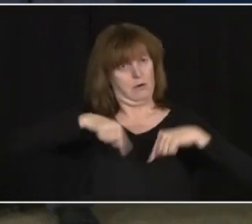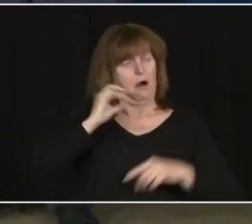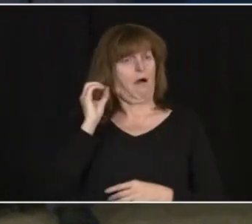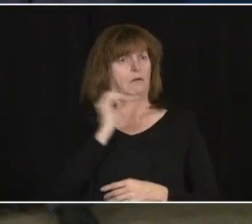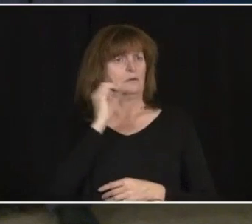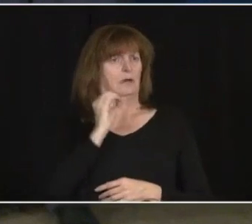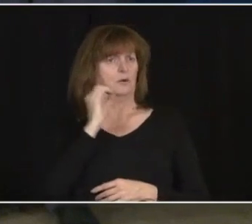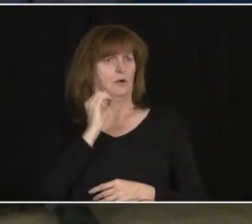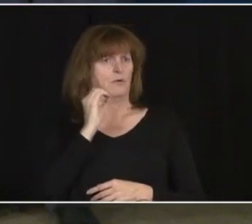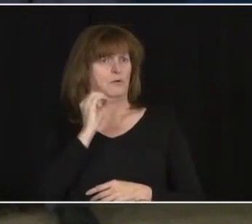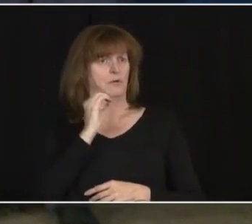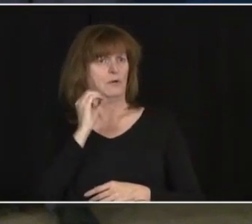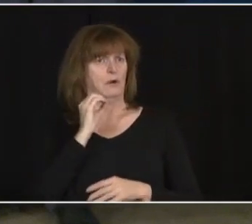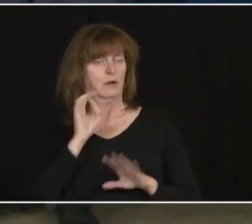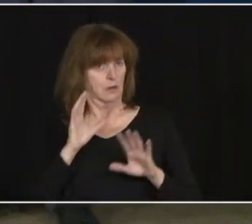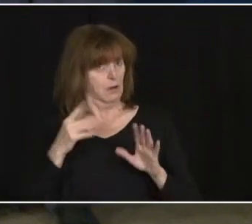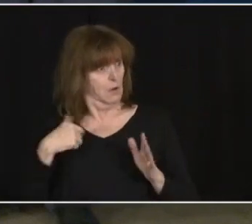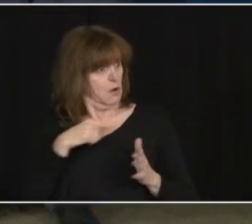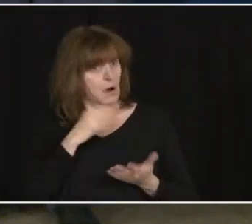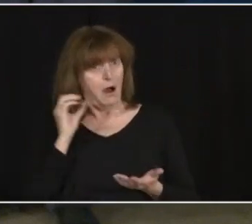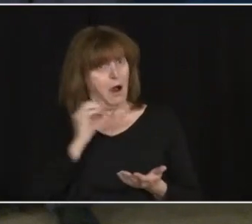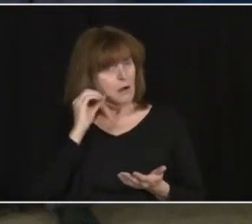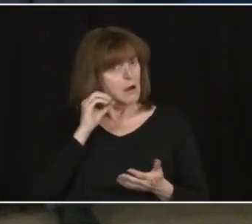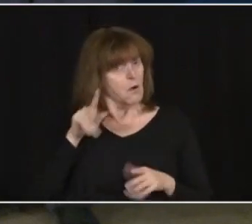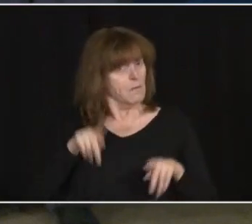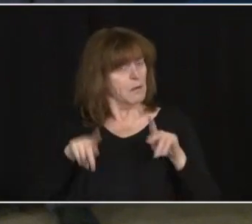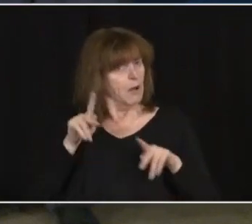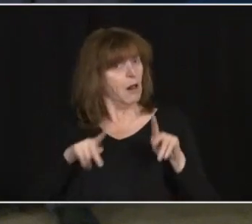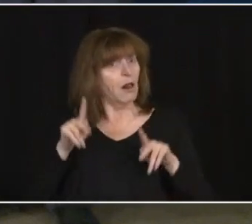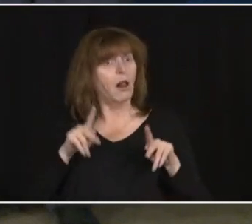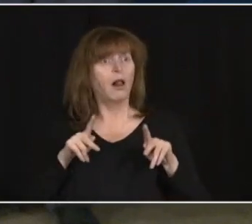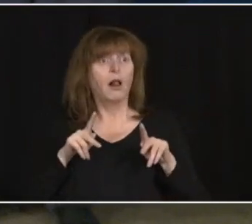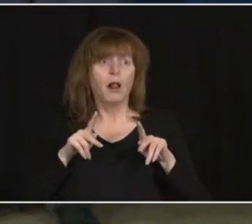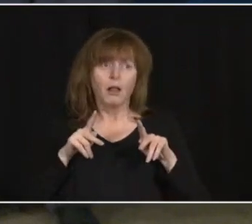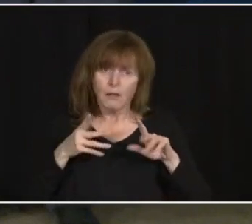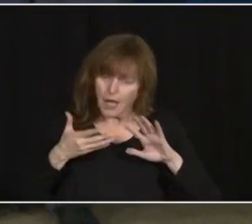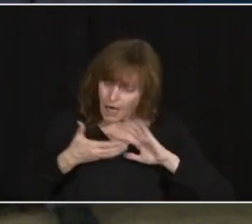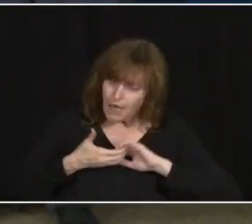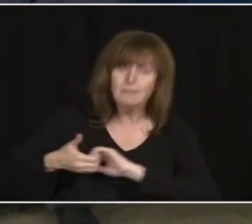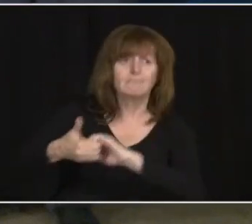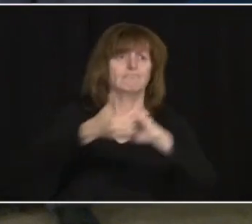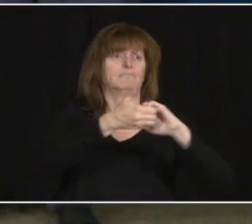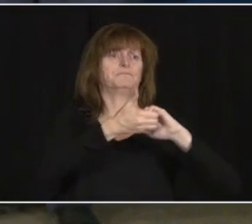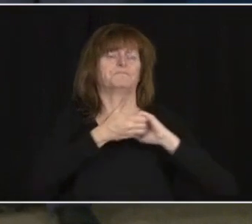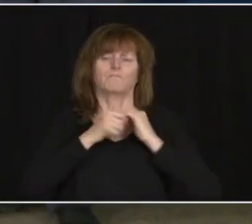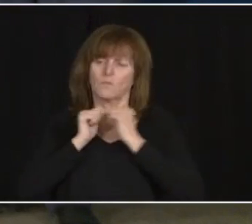And remember that lives are at stake. So I want to urge everyone